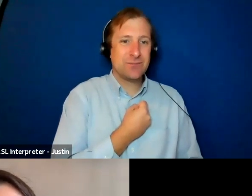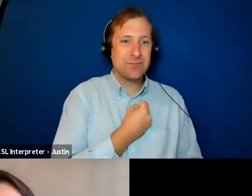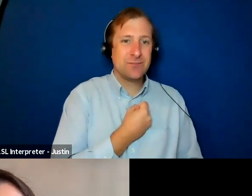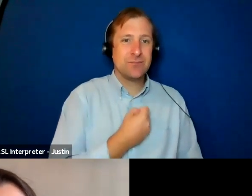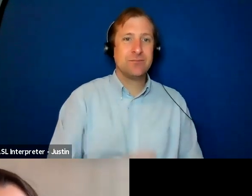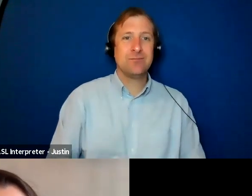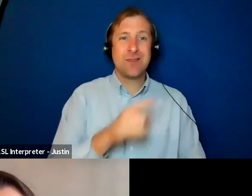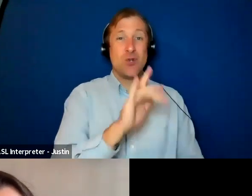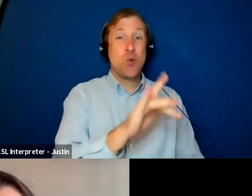Oh, you're muted.